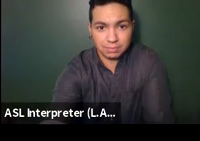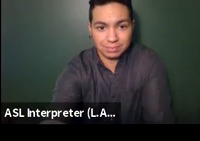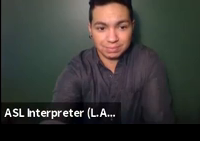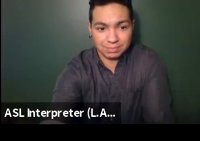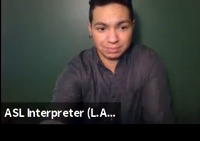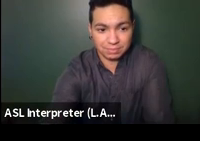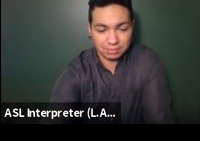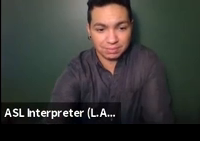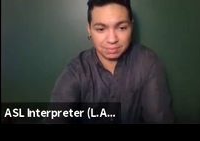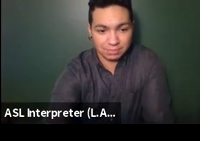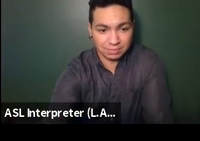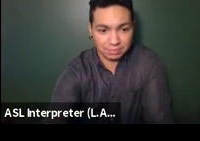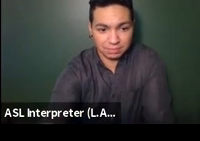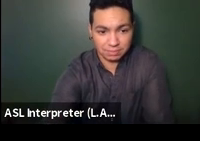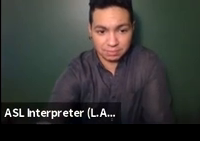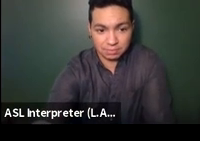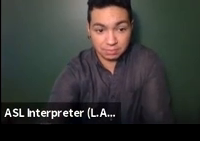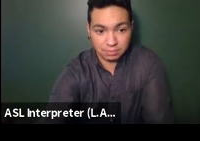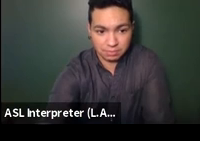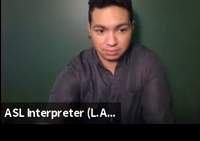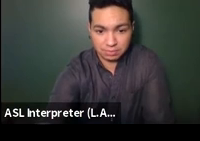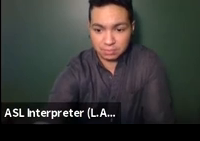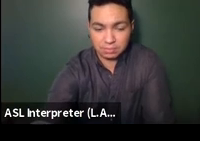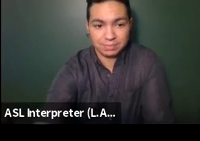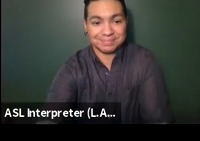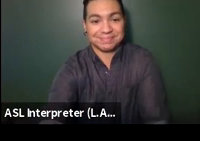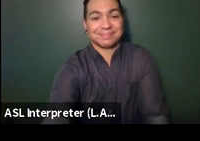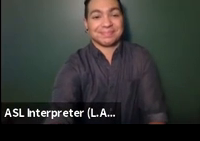ESD 189 - Amy Colburn: So from here. So now this is question number one. ESD 189 - Amy Colburn: I just keep saying add question.